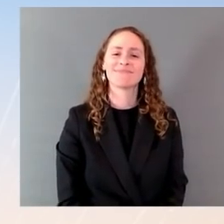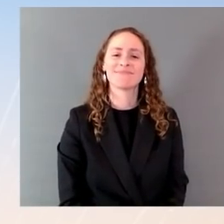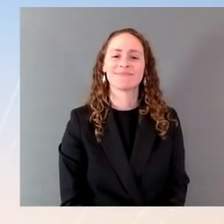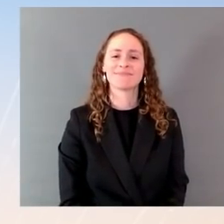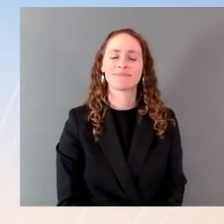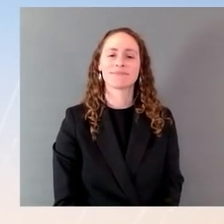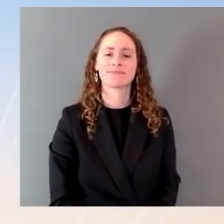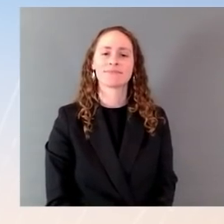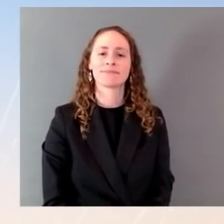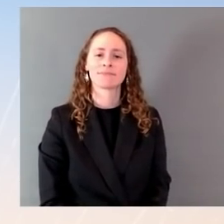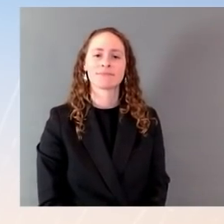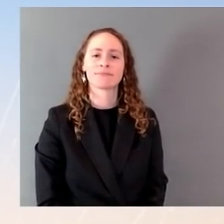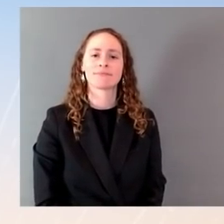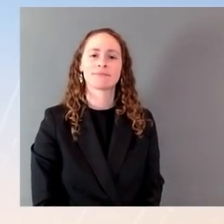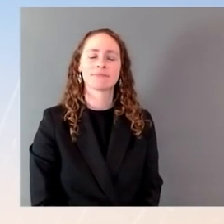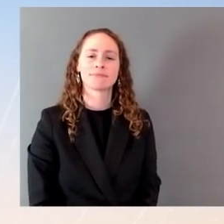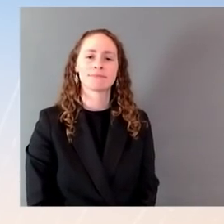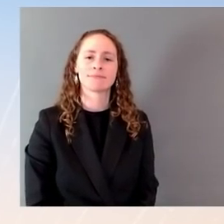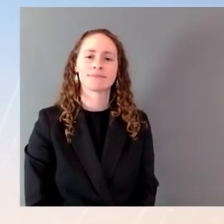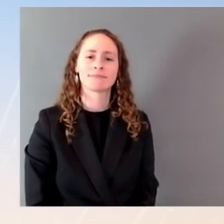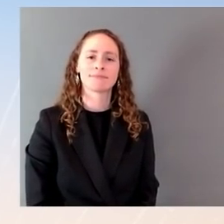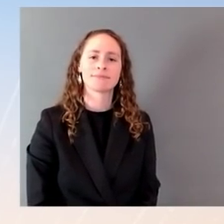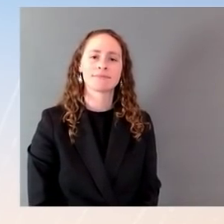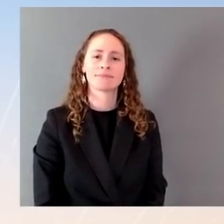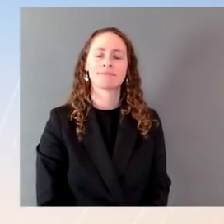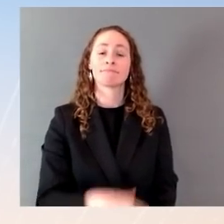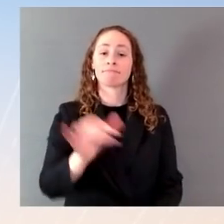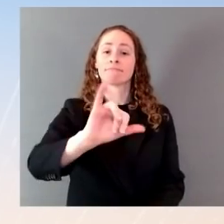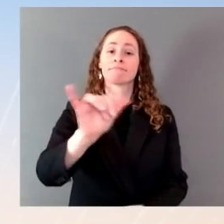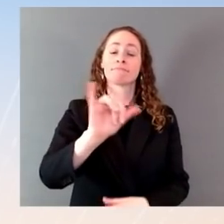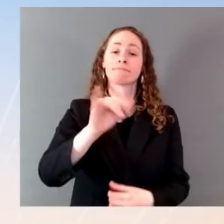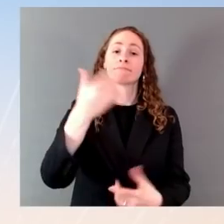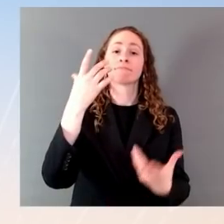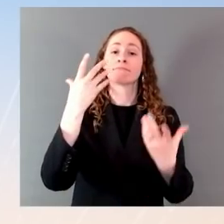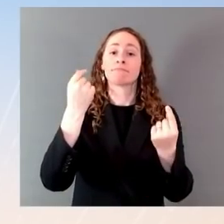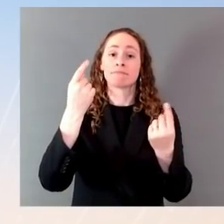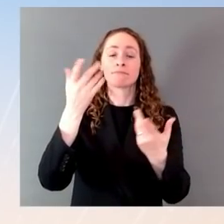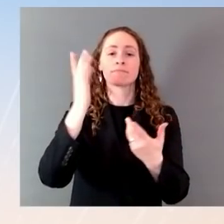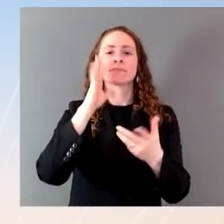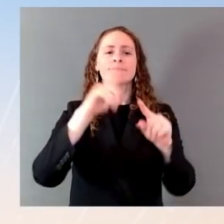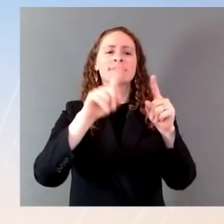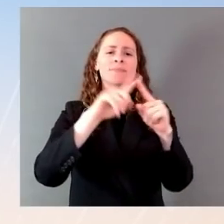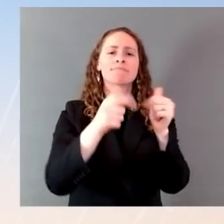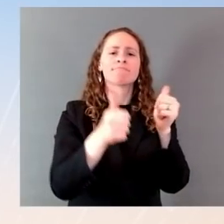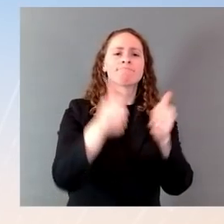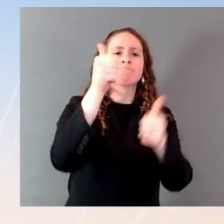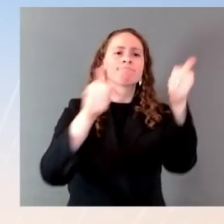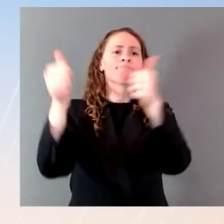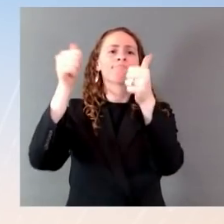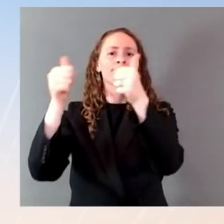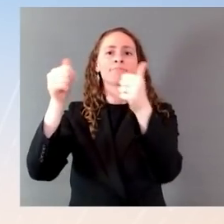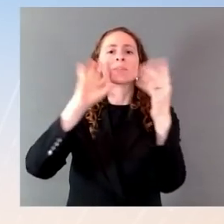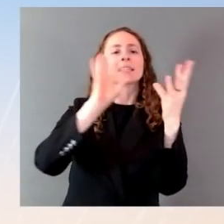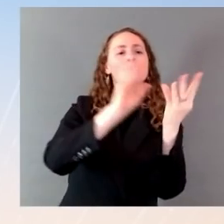and a number of other state and local elected officials. He's going to be visiting the Kansas City Area Transportation Authority,